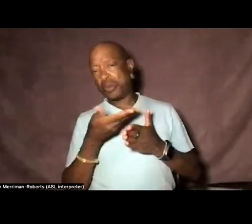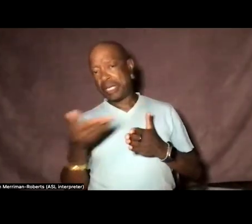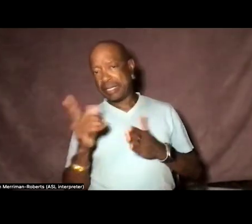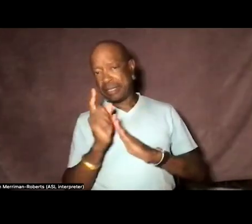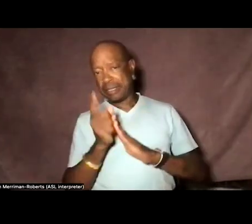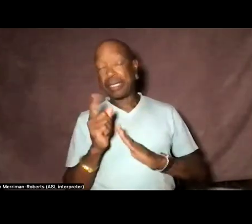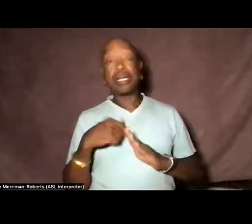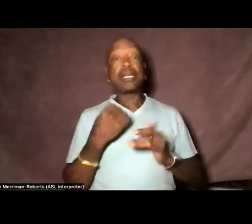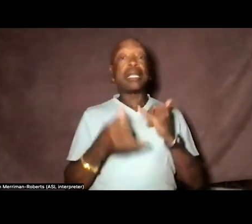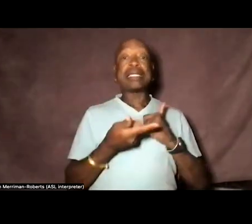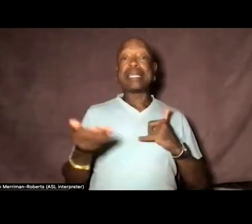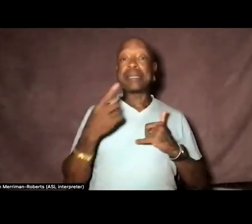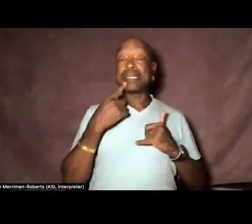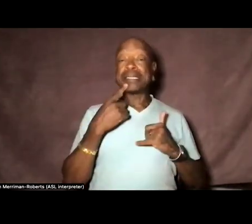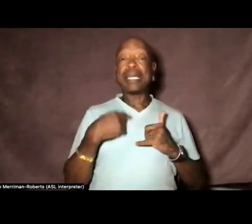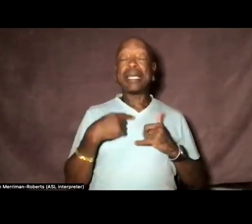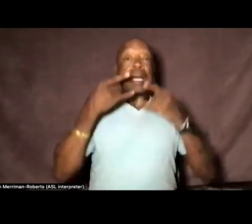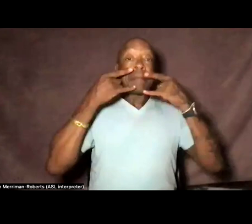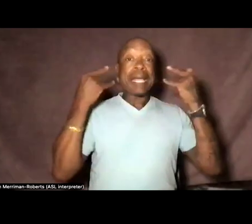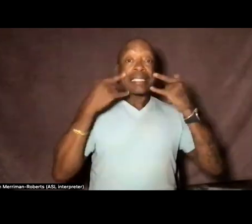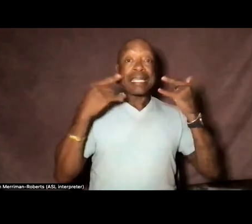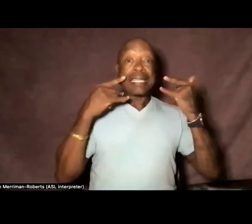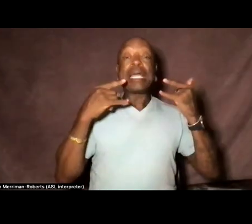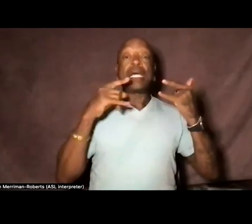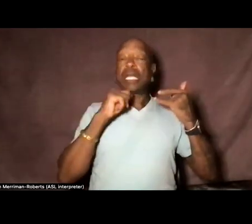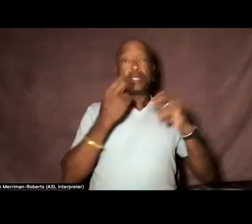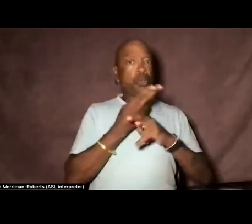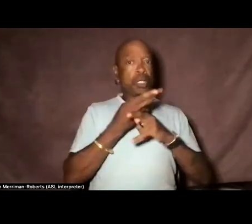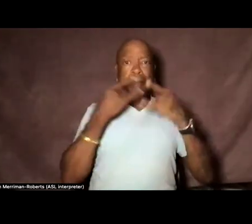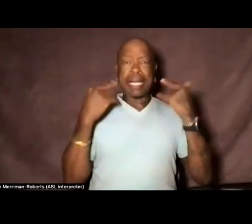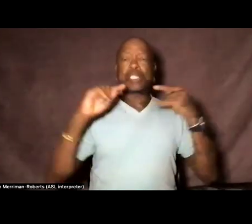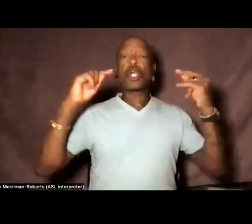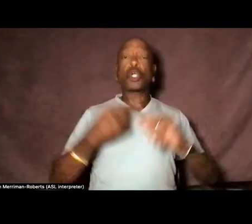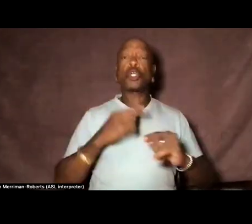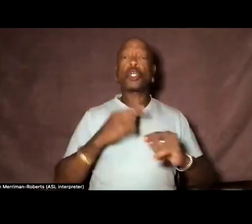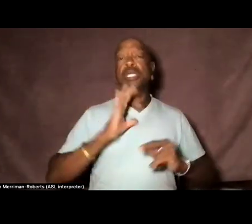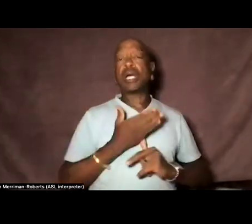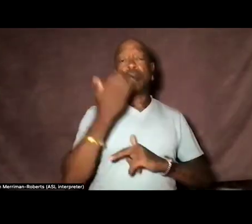is that not masking hurts all of our movements right those of us who are already disabled we